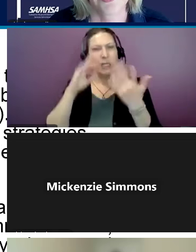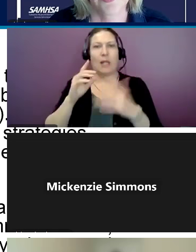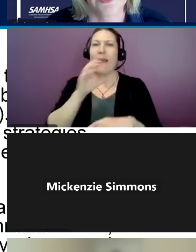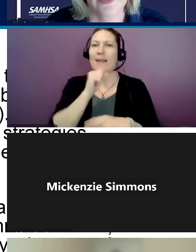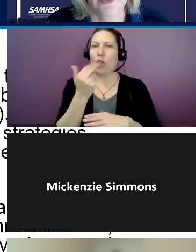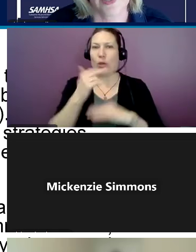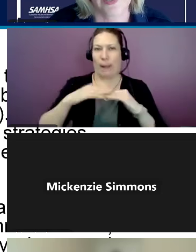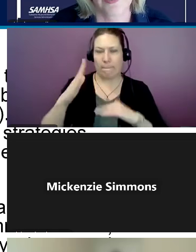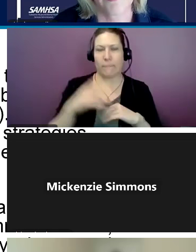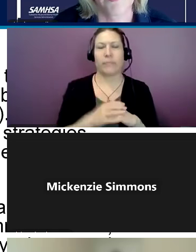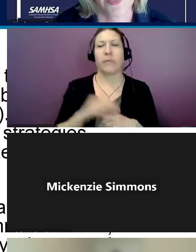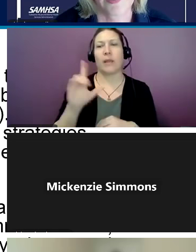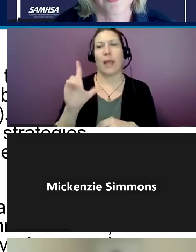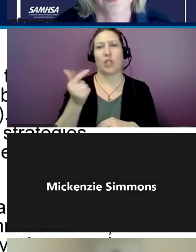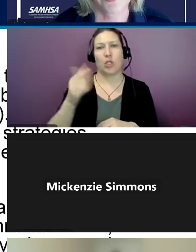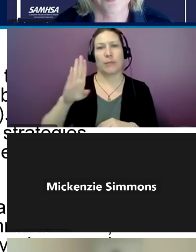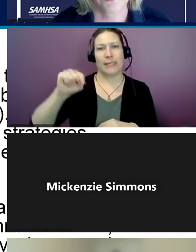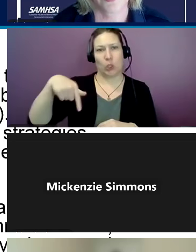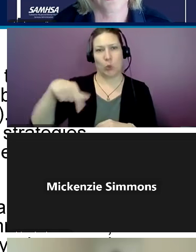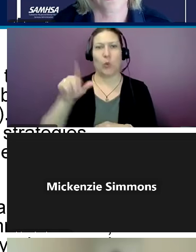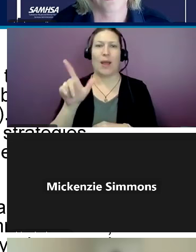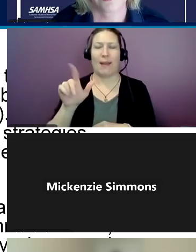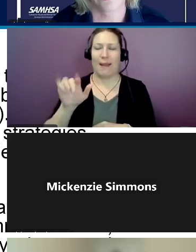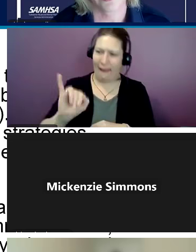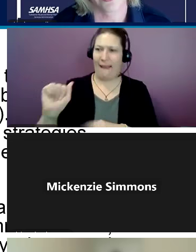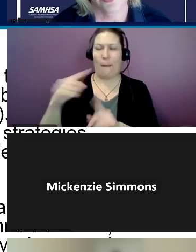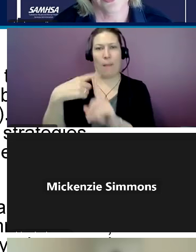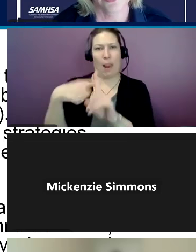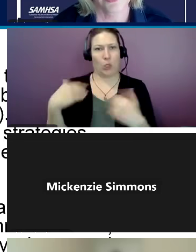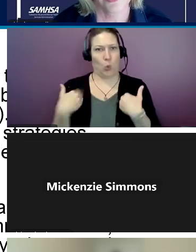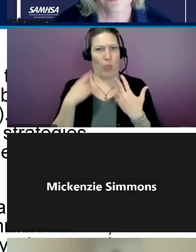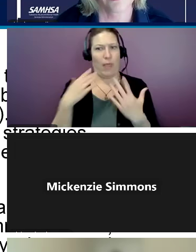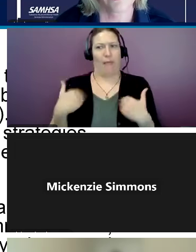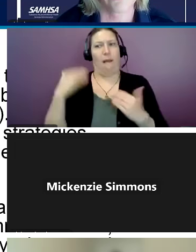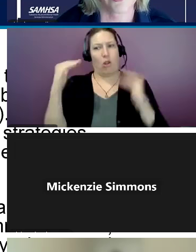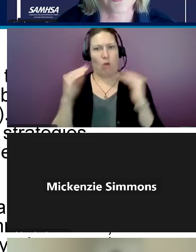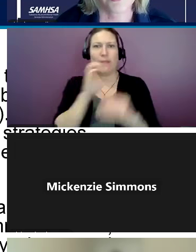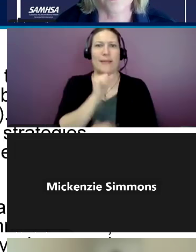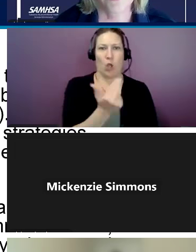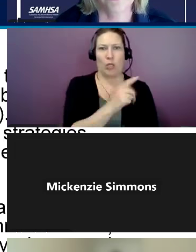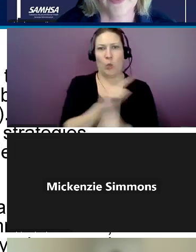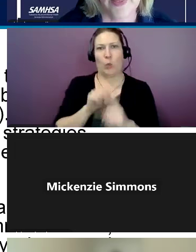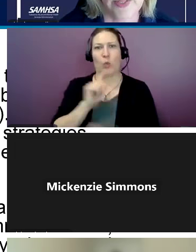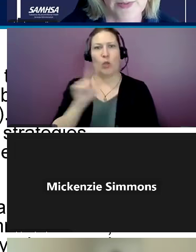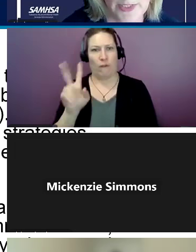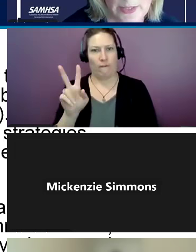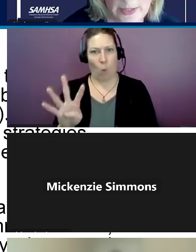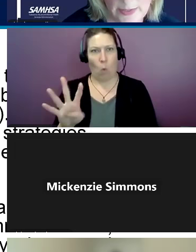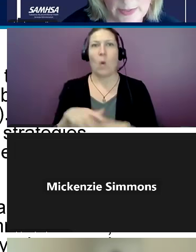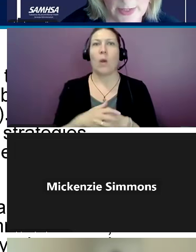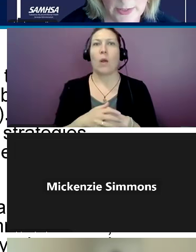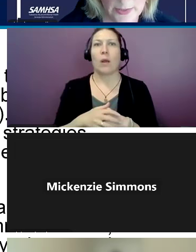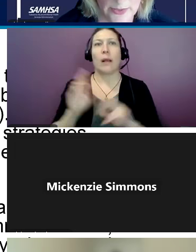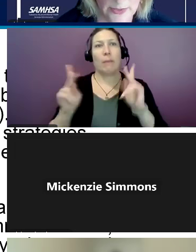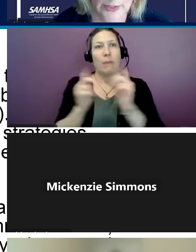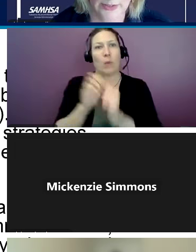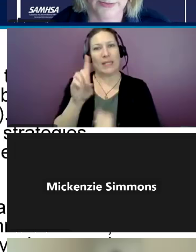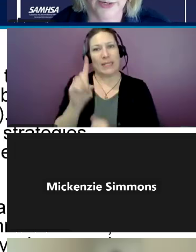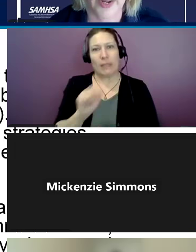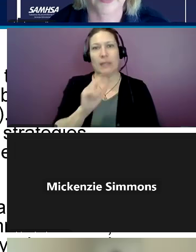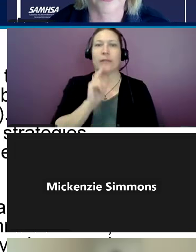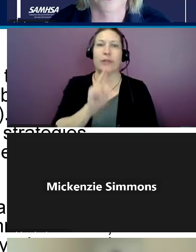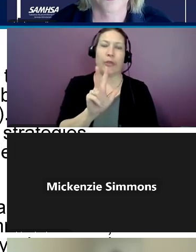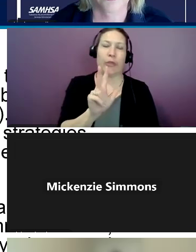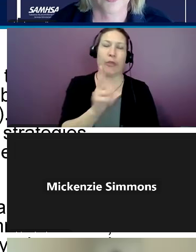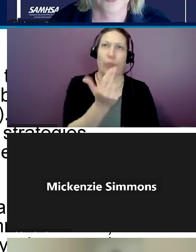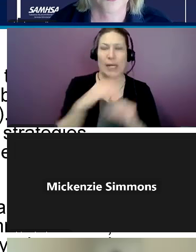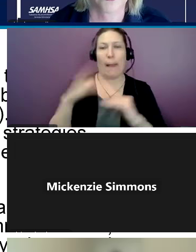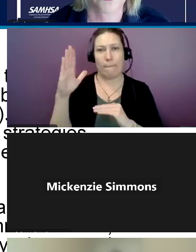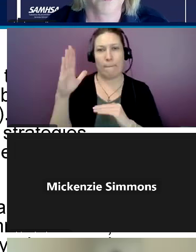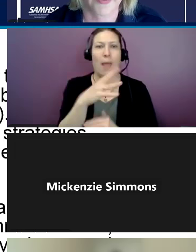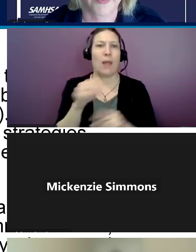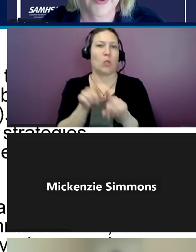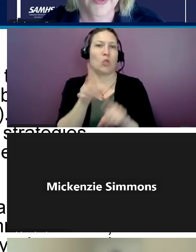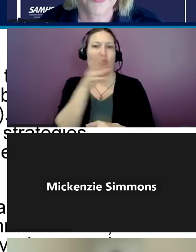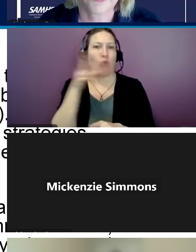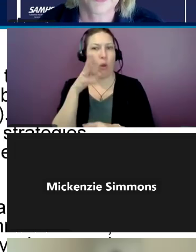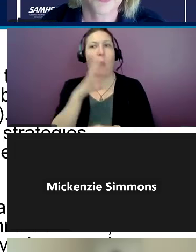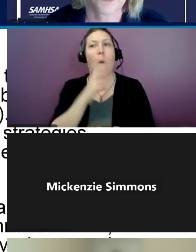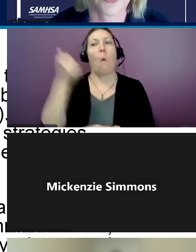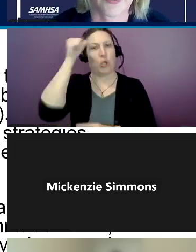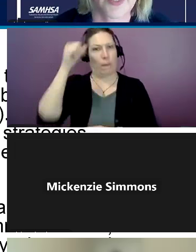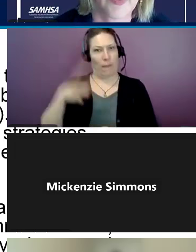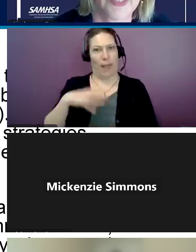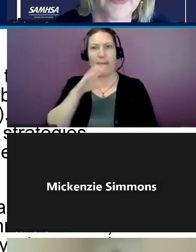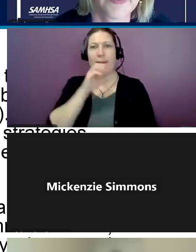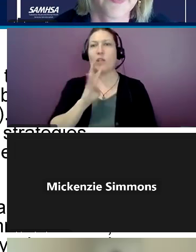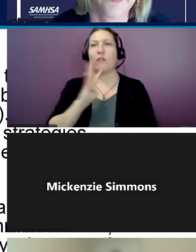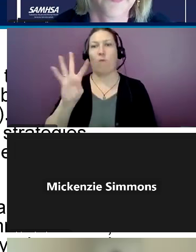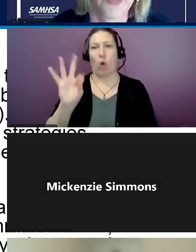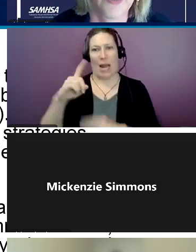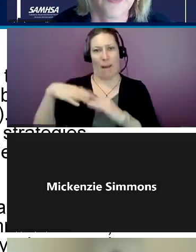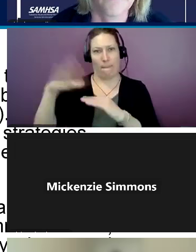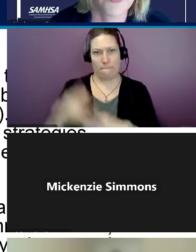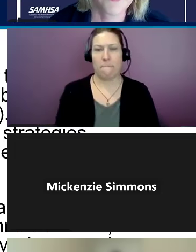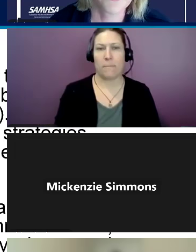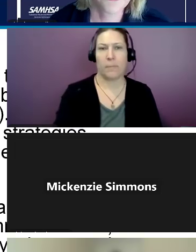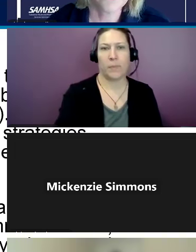LGBTQIA+ youth and young adults ages 13 to 34, people with disabilities ages 13 and over, and also rural older men ages 49+.